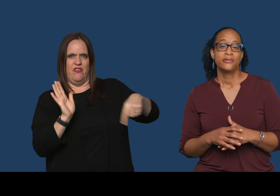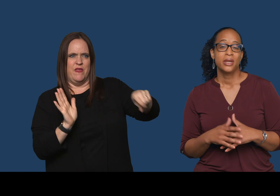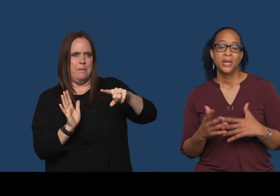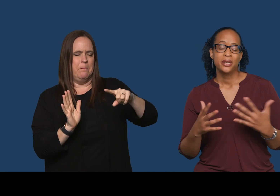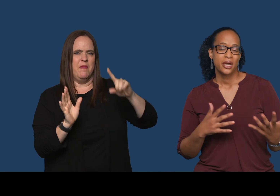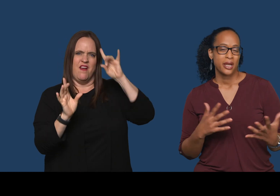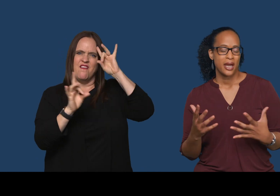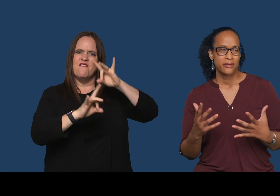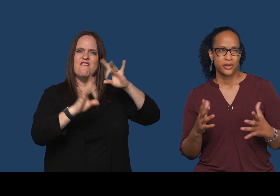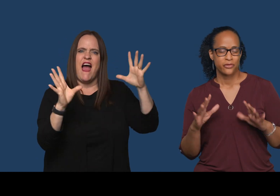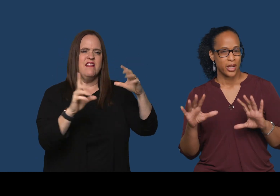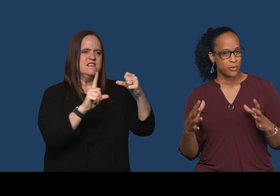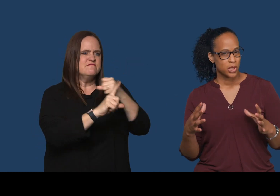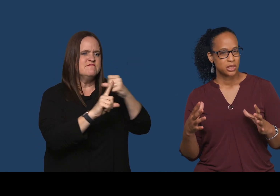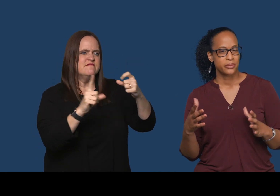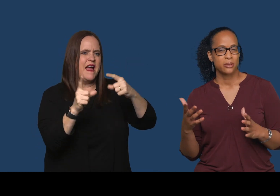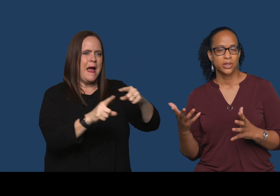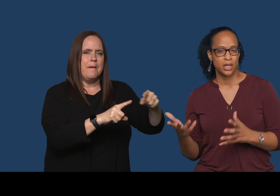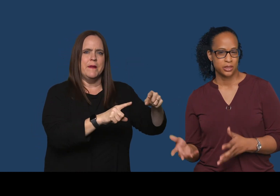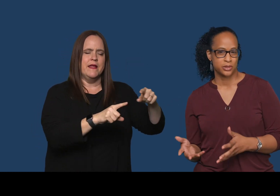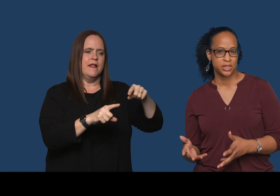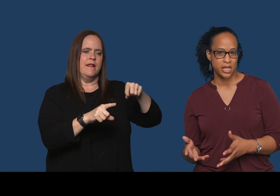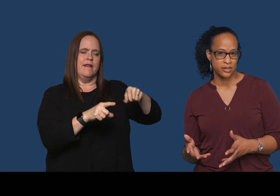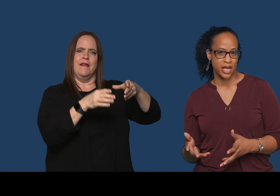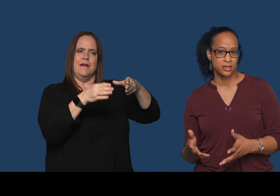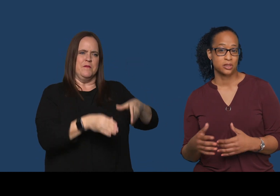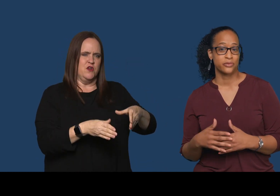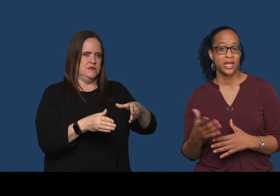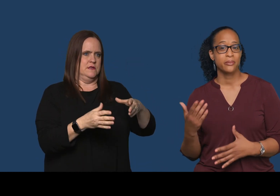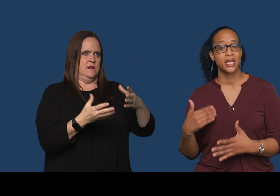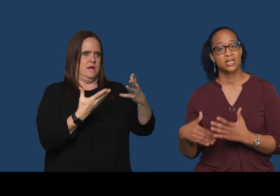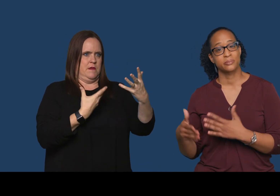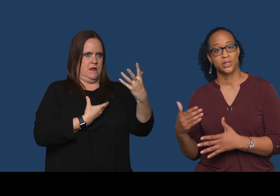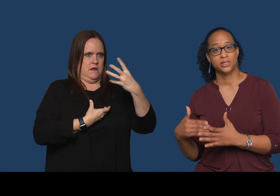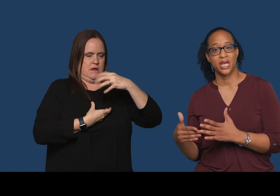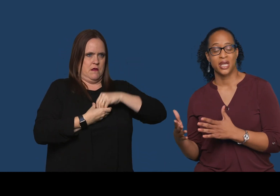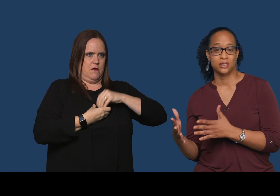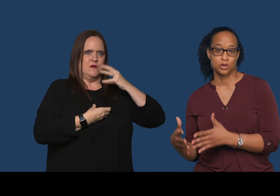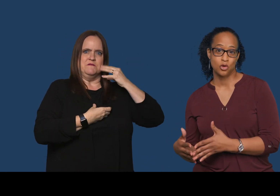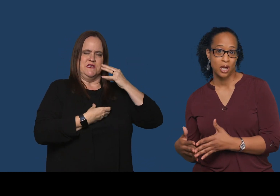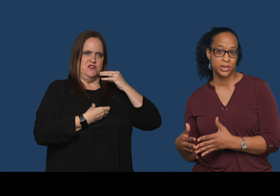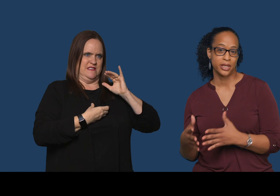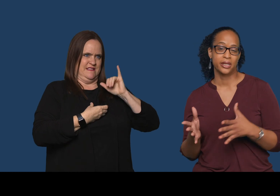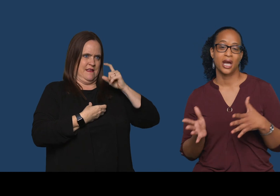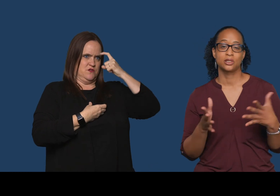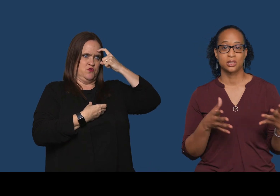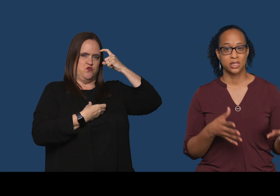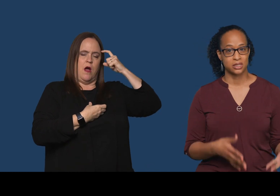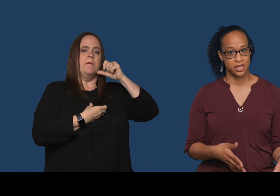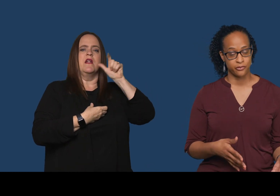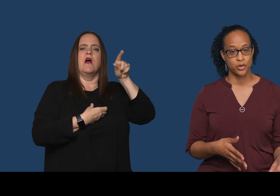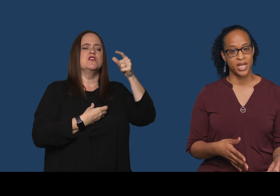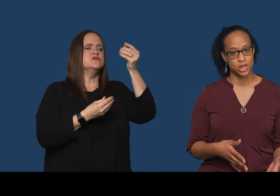they may not have the framework to be able to understand that so they may experience that as a trauma and not just as information.